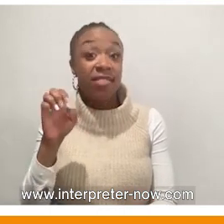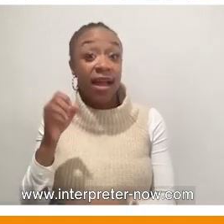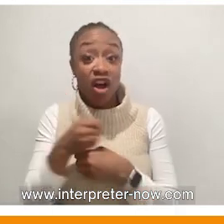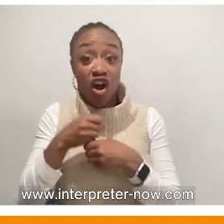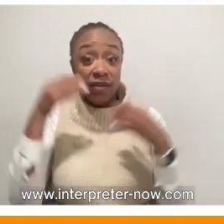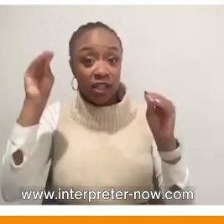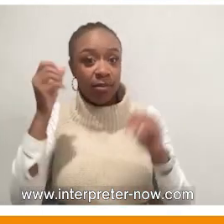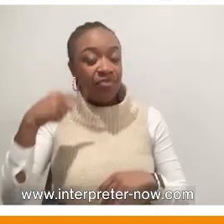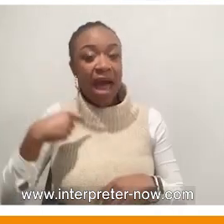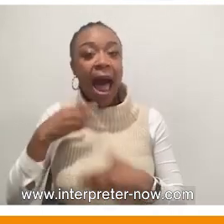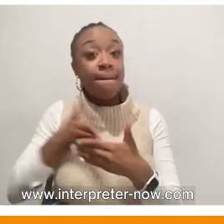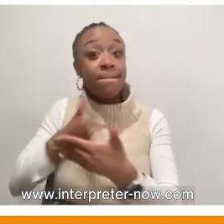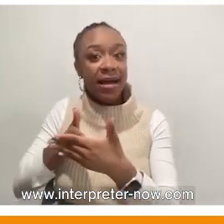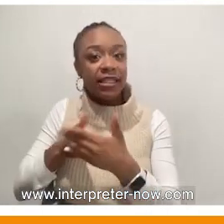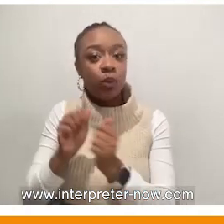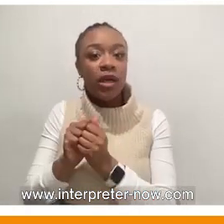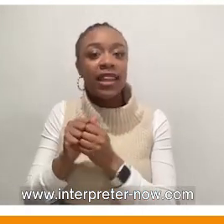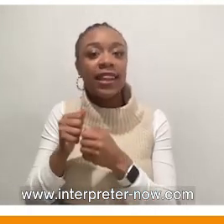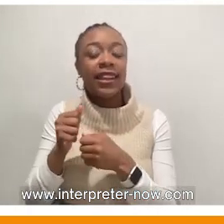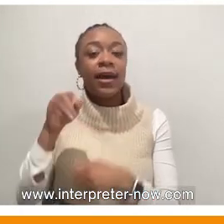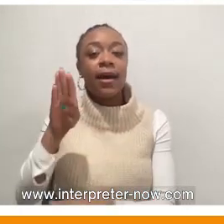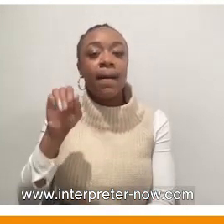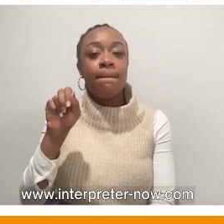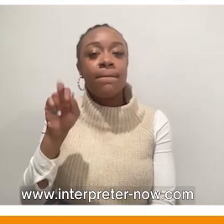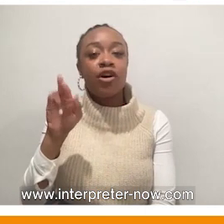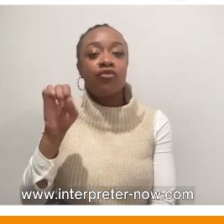I'm biased when it comes to baristas. It's a bias that I'm working on.